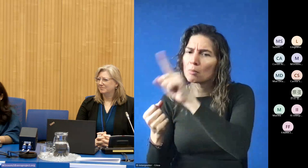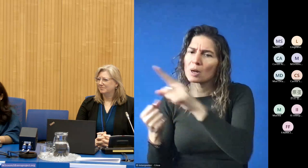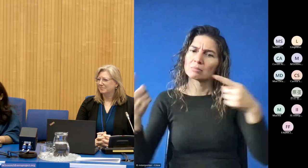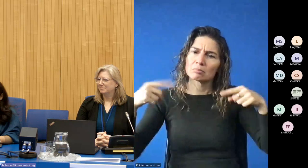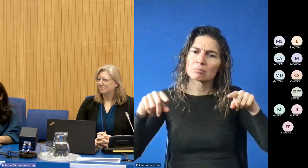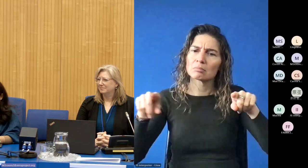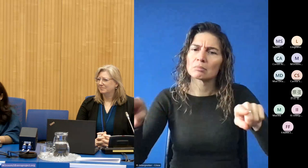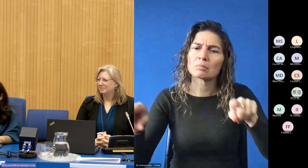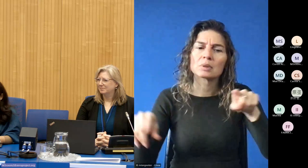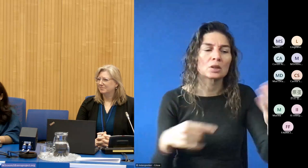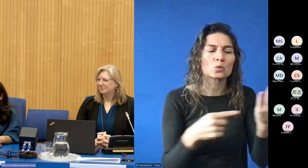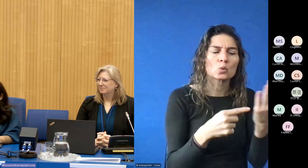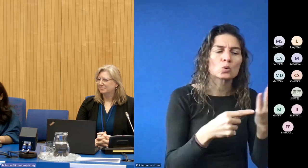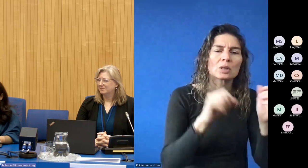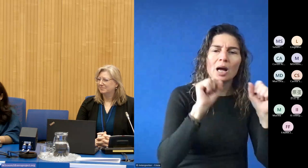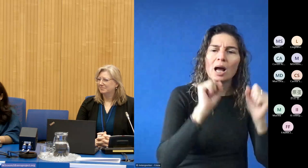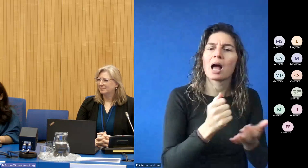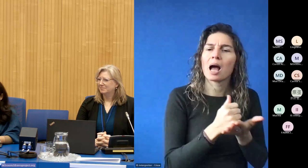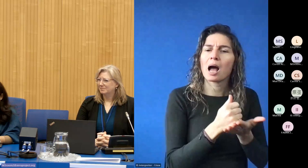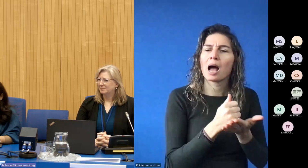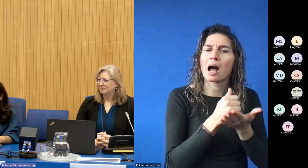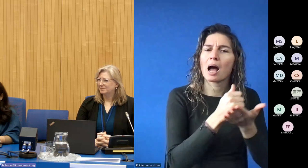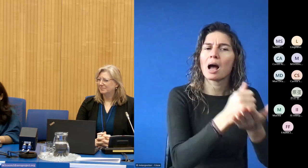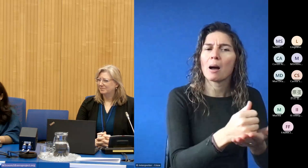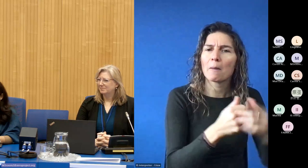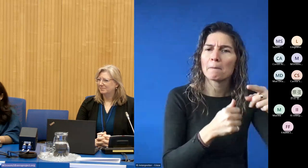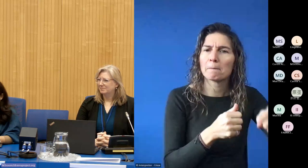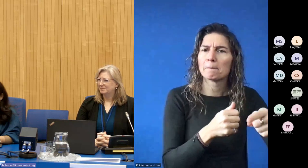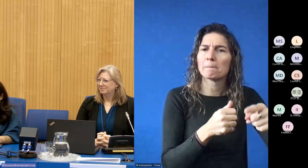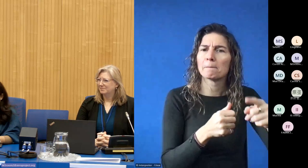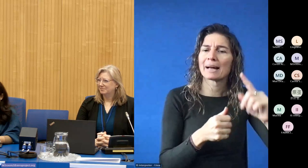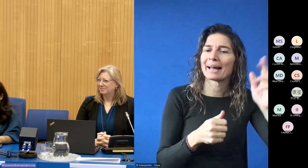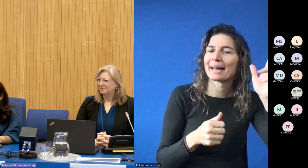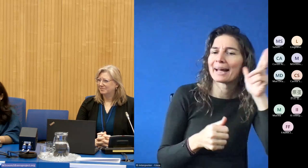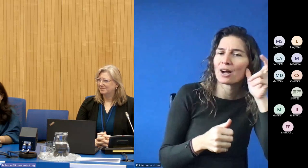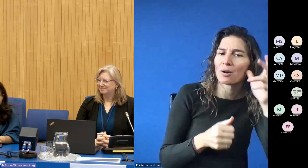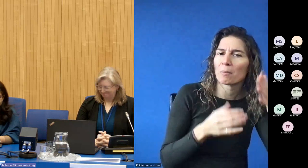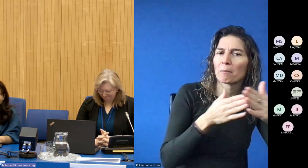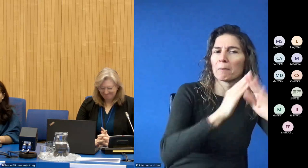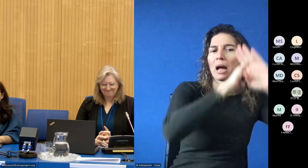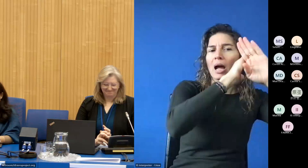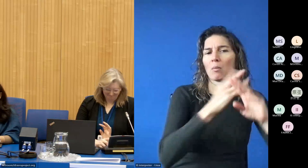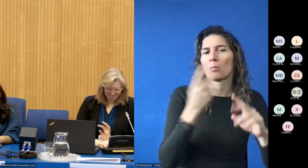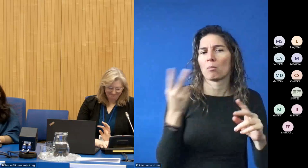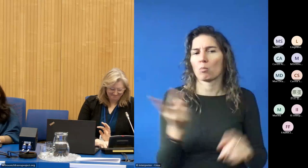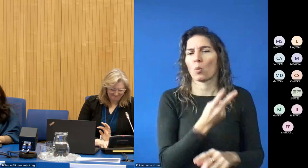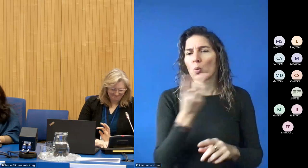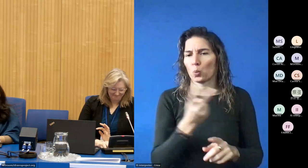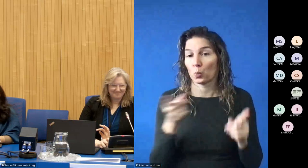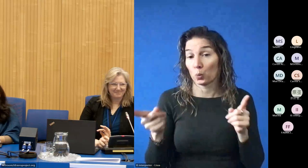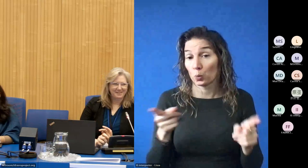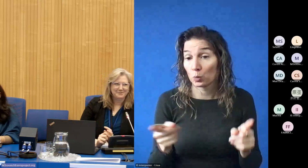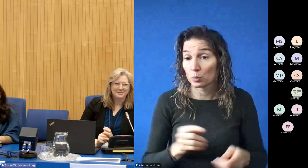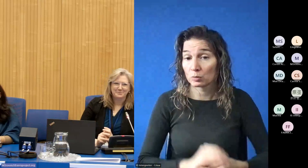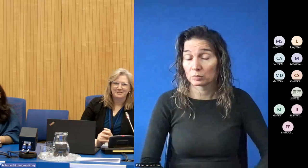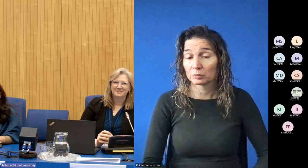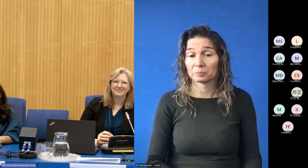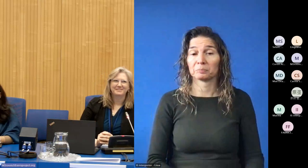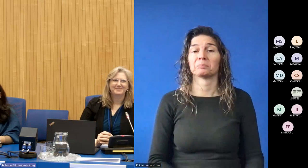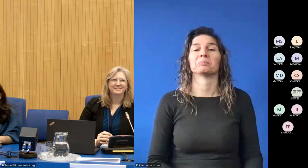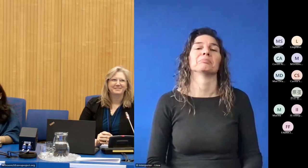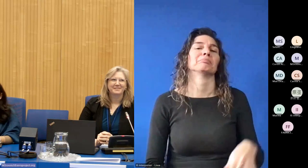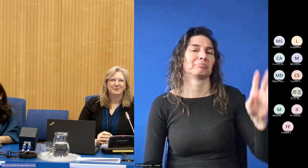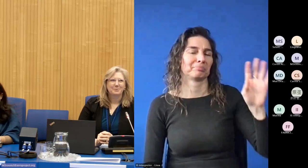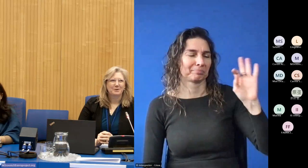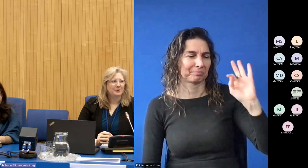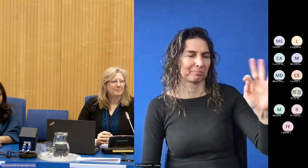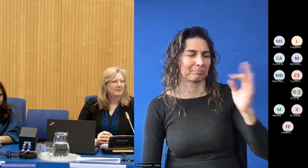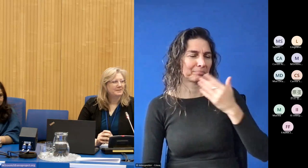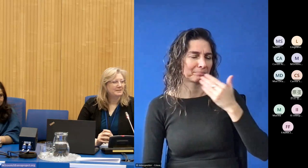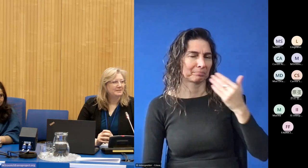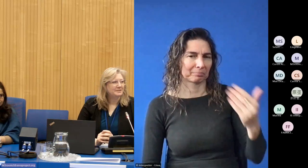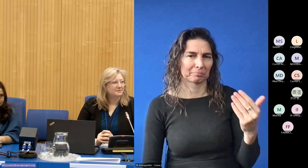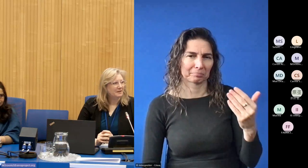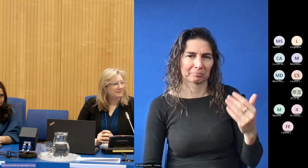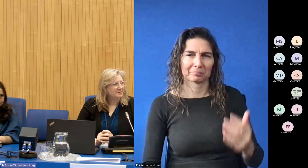can help us in order to reduce SPEAKER: Thank you so much. Well, we are five